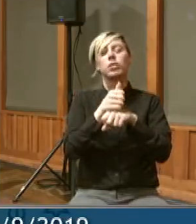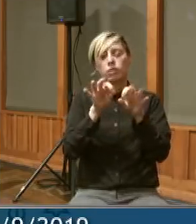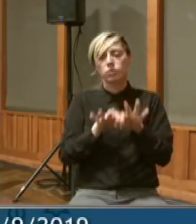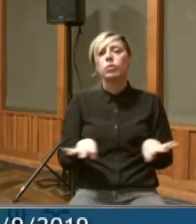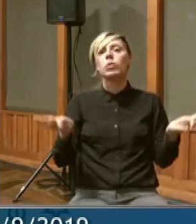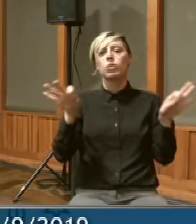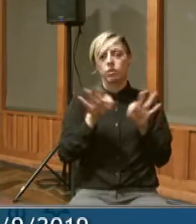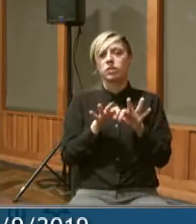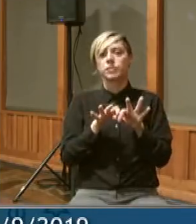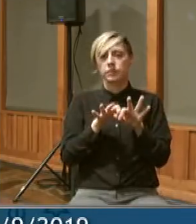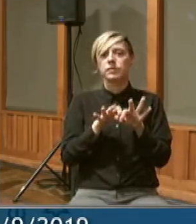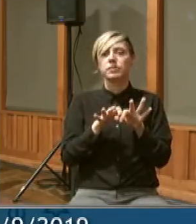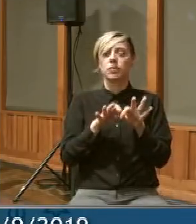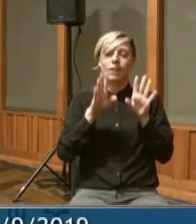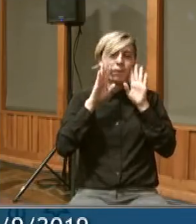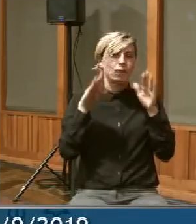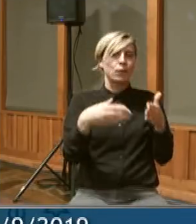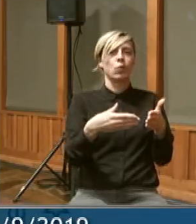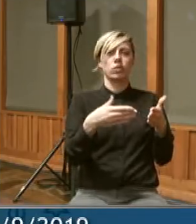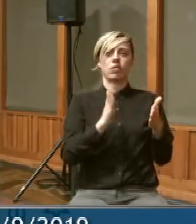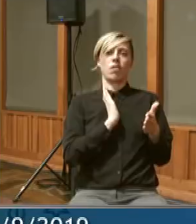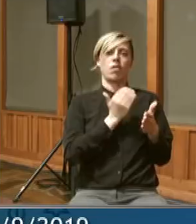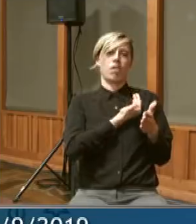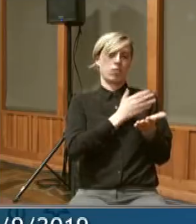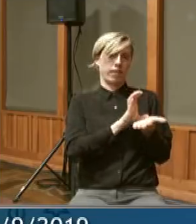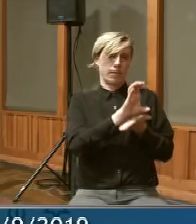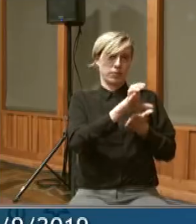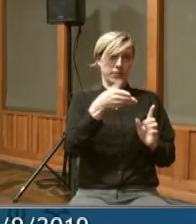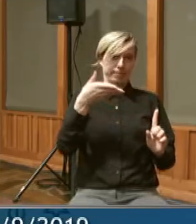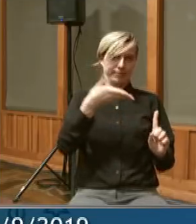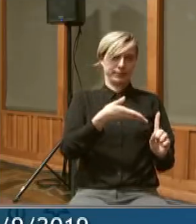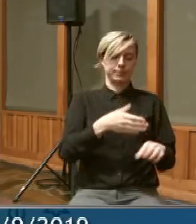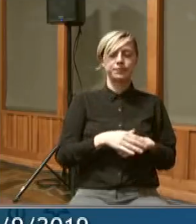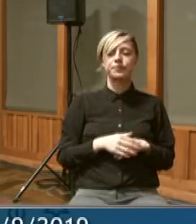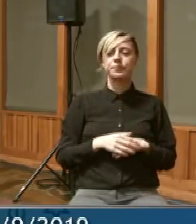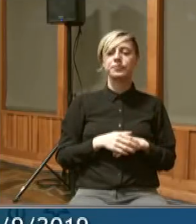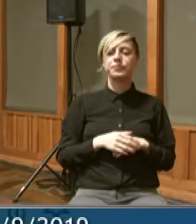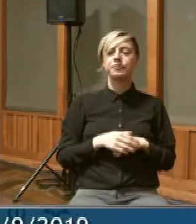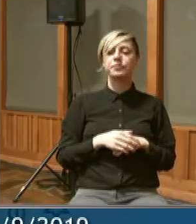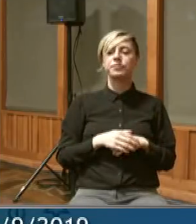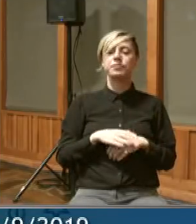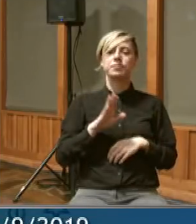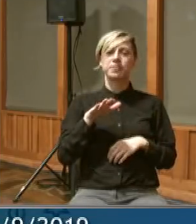EMPHASIS ON ANTI-DISPLACEMENT AS YOU CONTINUE TO DENSIFY AND GROW. I KNOW THAT'S GOING TO BE IMPORTANT. I WANT US TO CONTINUE TO MAKE